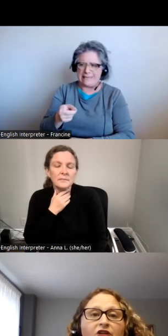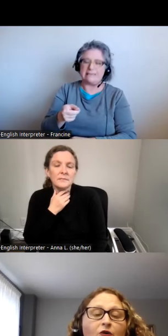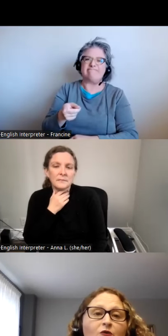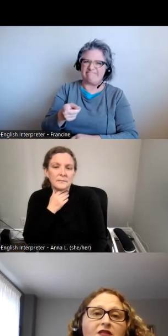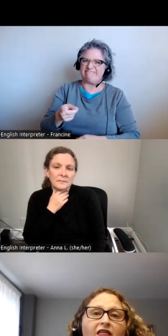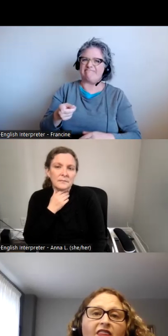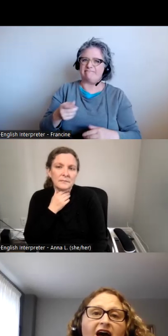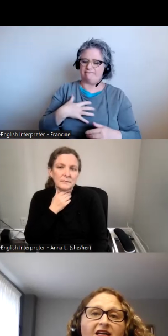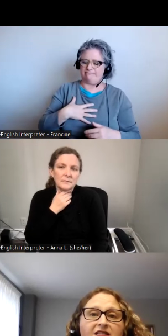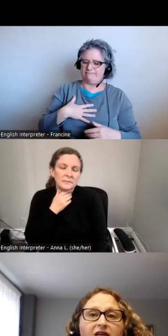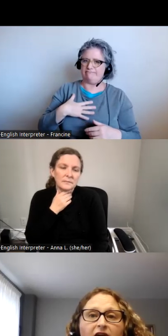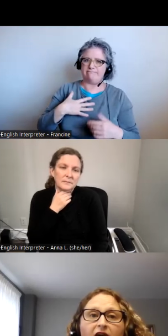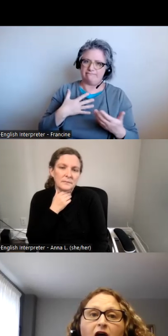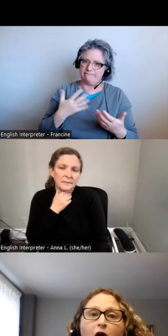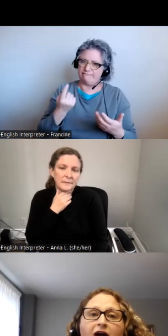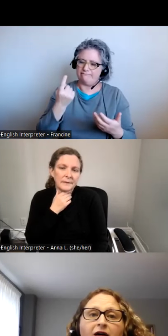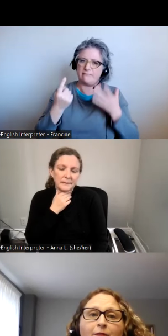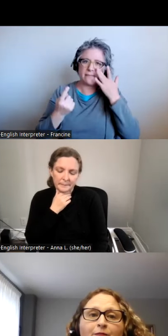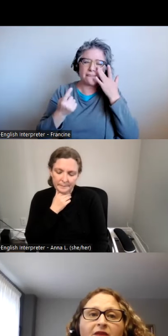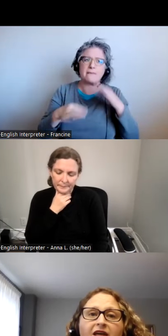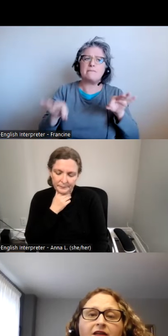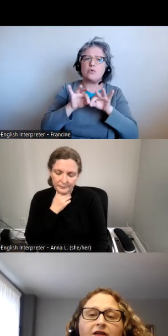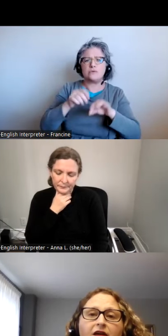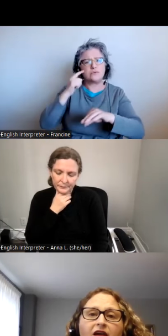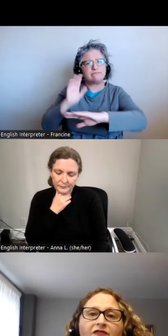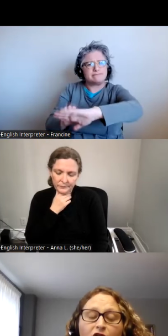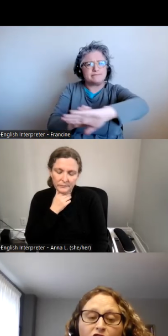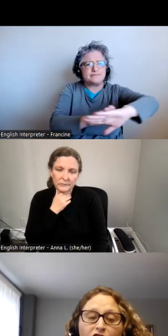, most commonly at about 48 hours following vaccination